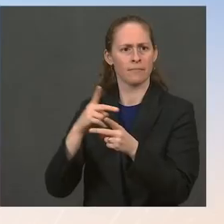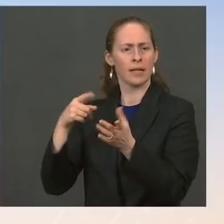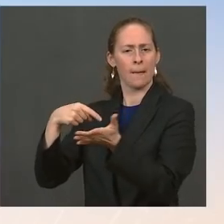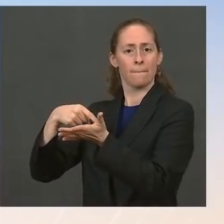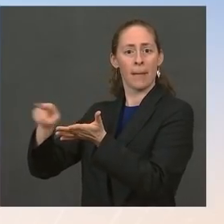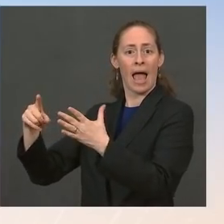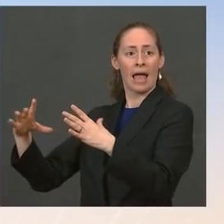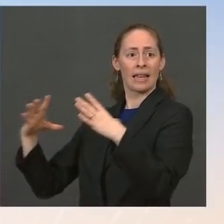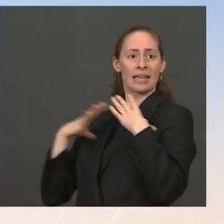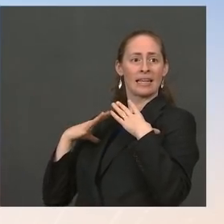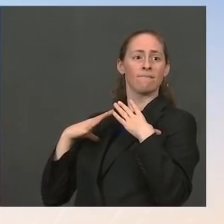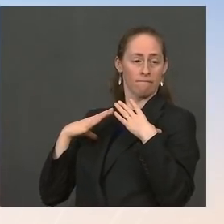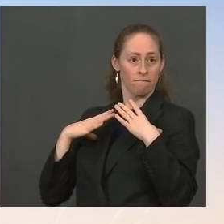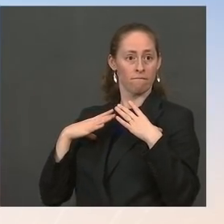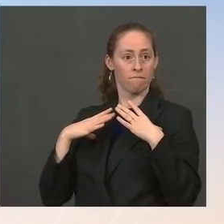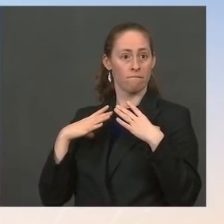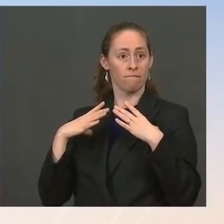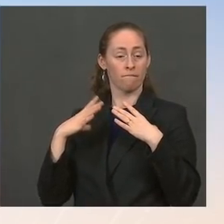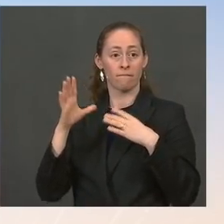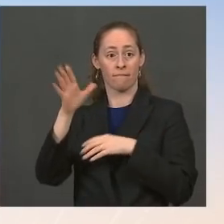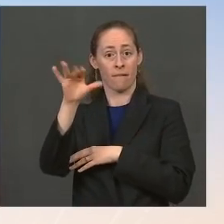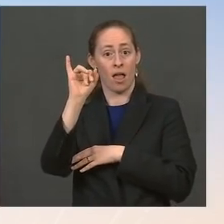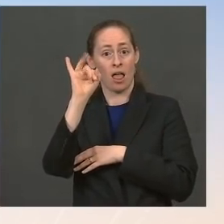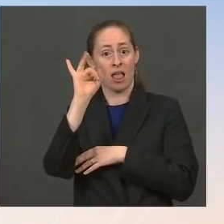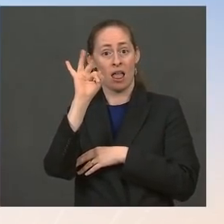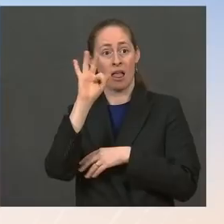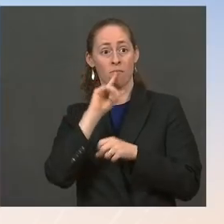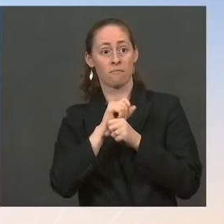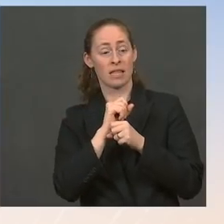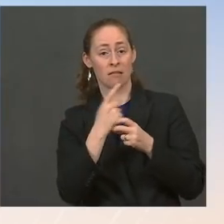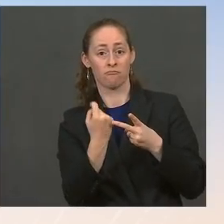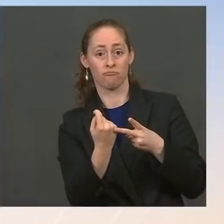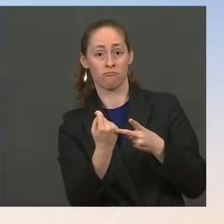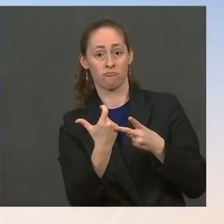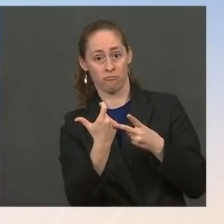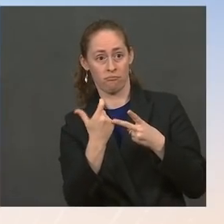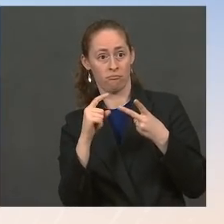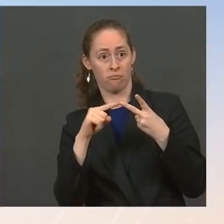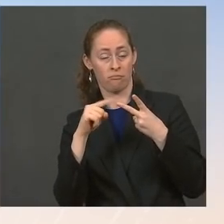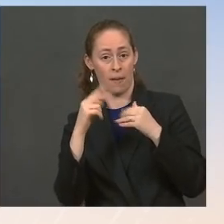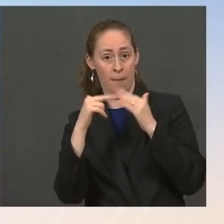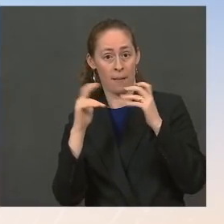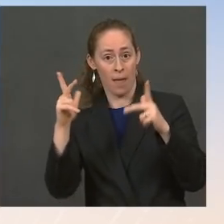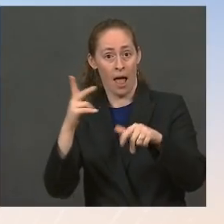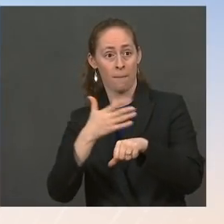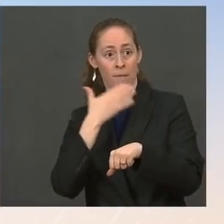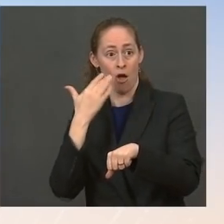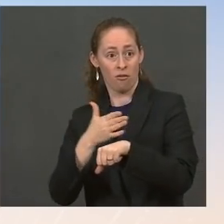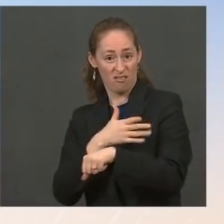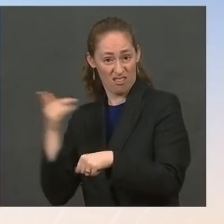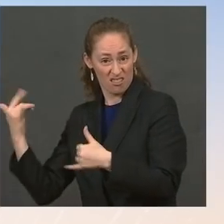if paid leave got dropped from the bill? Ms. Psaki: Well, you're right that the President absolutely wants to see paid leave in a final package.